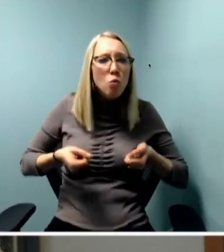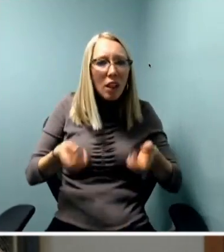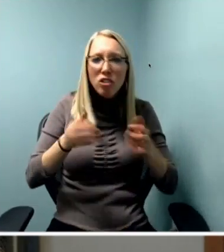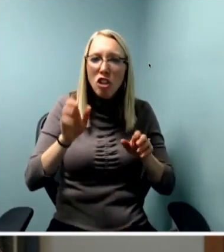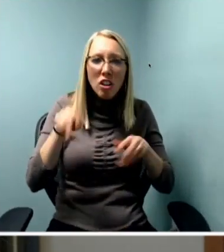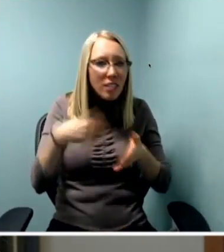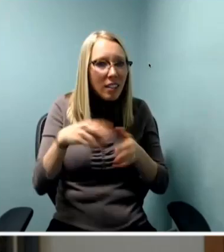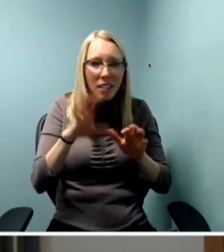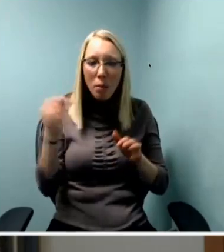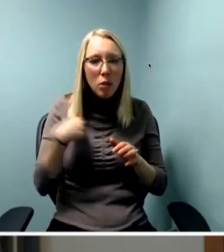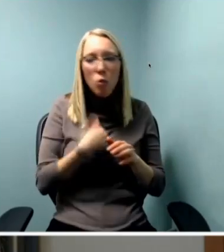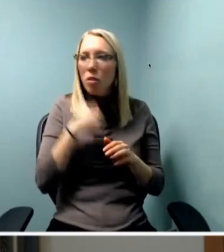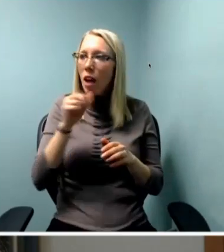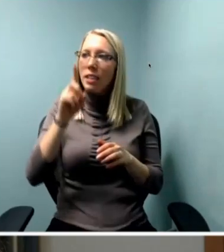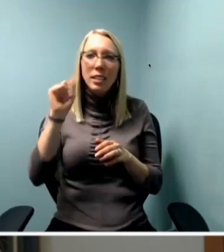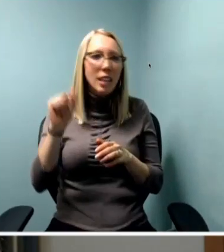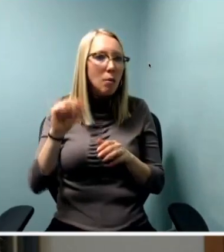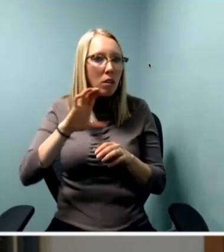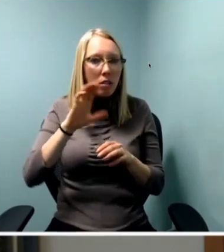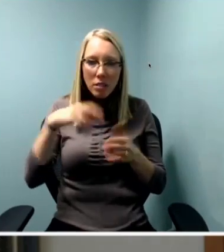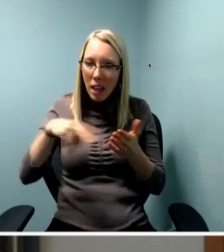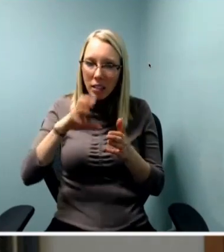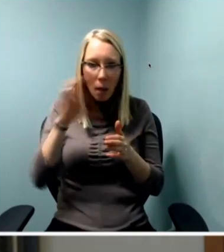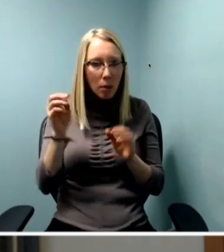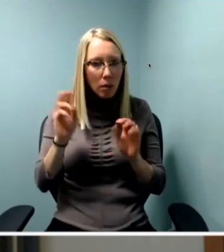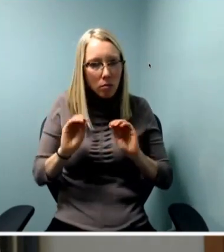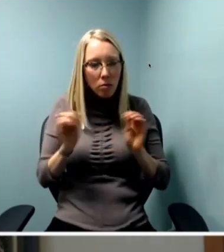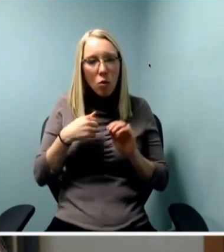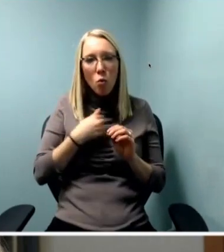we have non-disabled dancers who are equally important to the work.